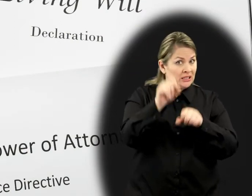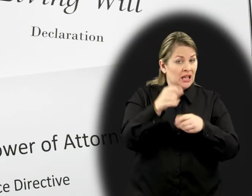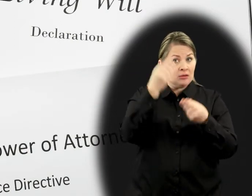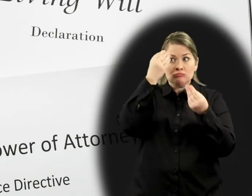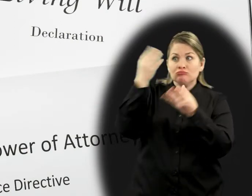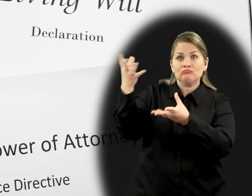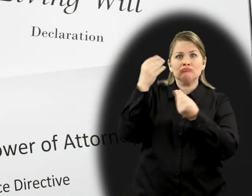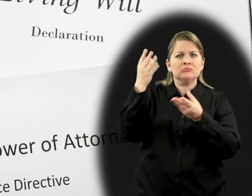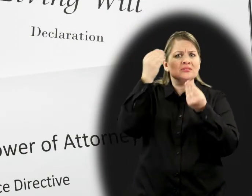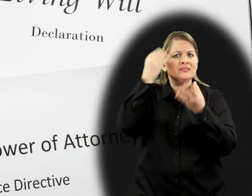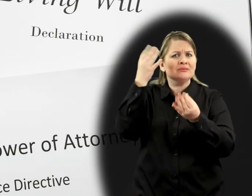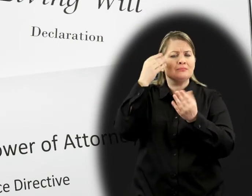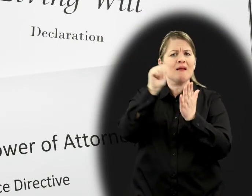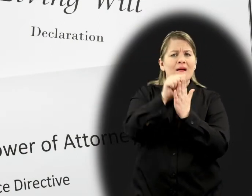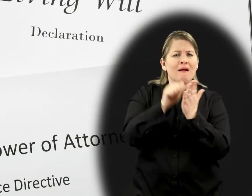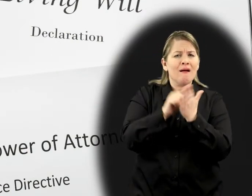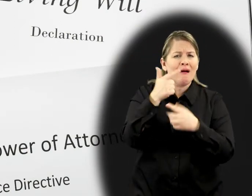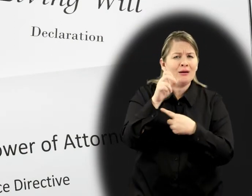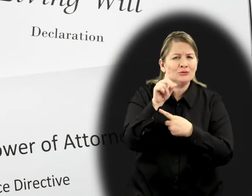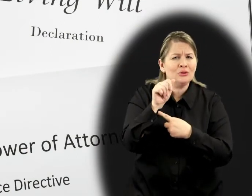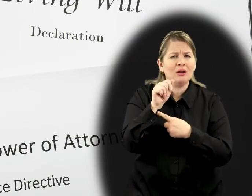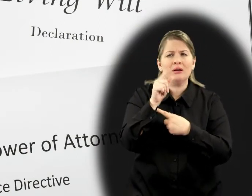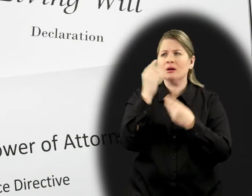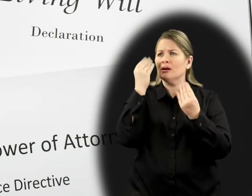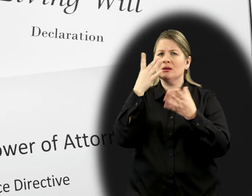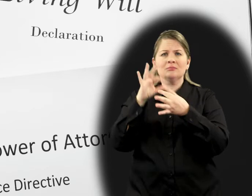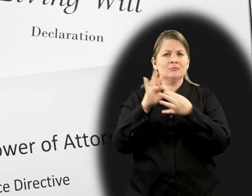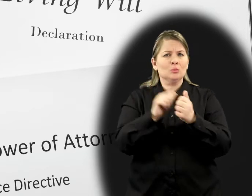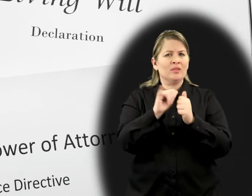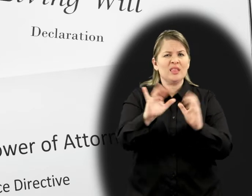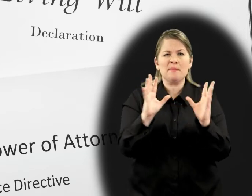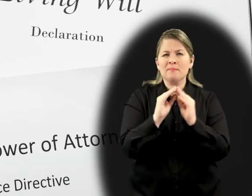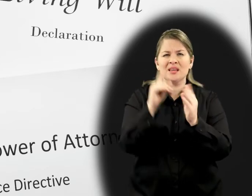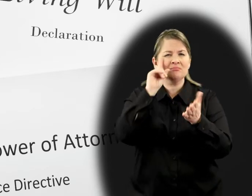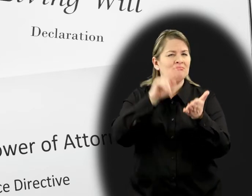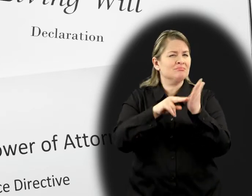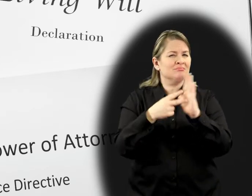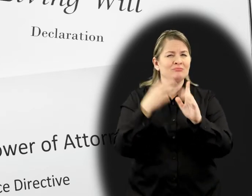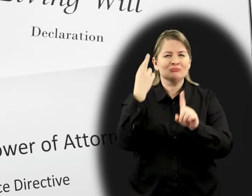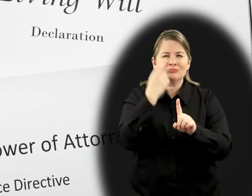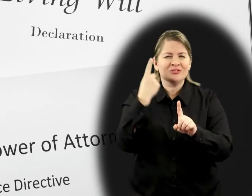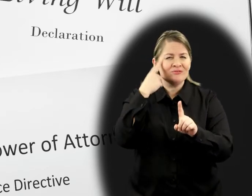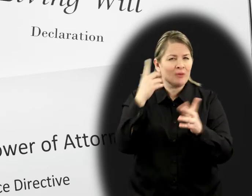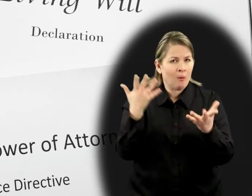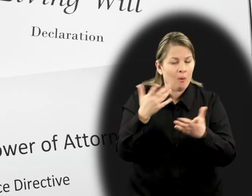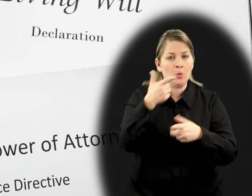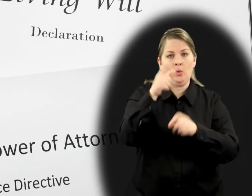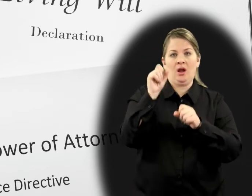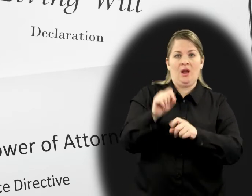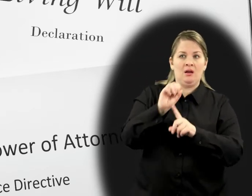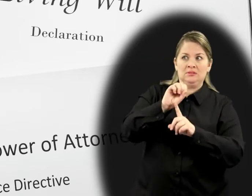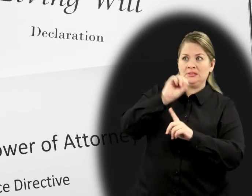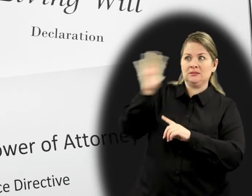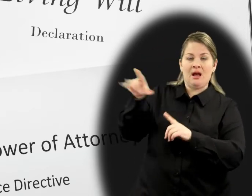the referral service may request a written explanation of the meeting's purpose, any documents or visuals that will be referenced during the meeting,